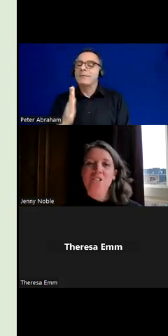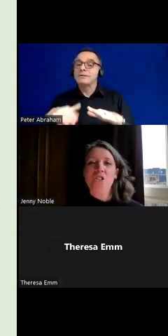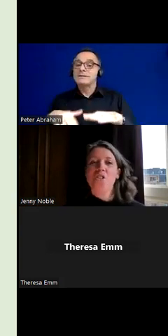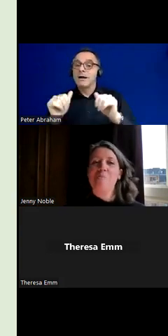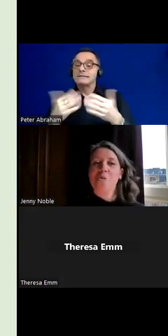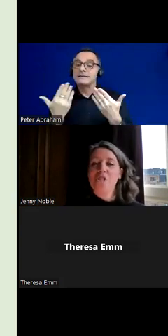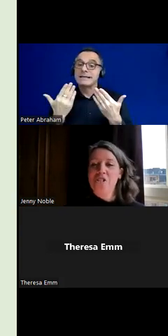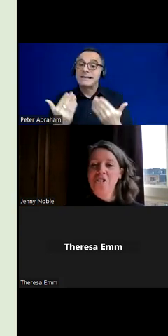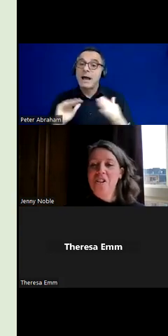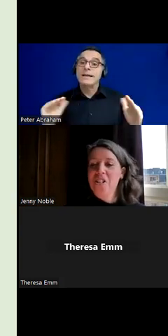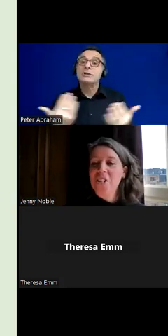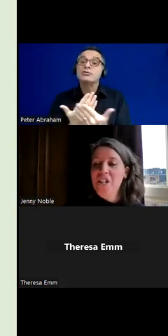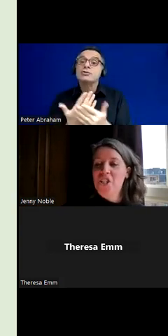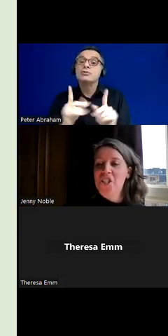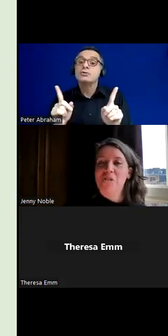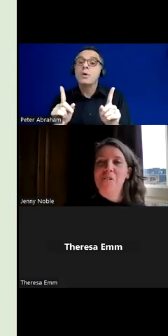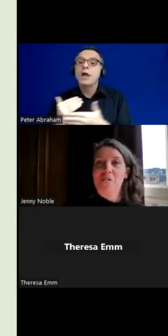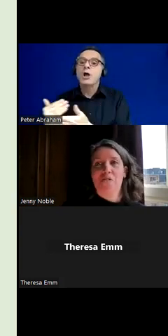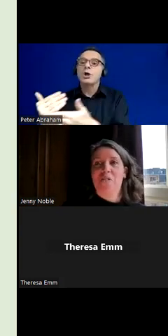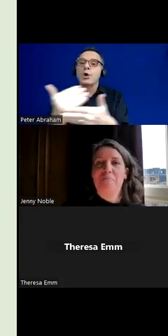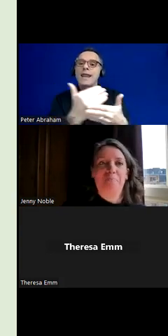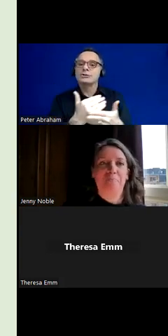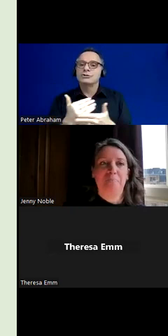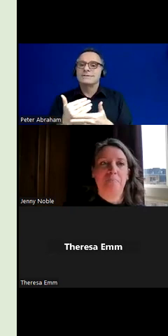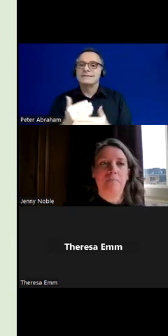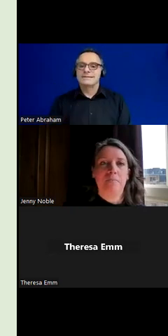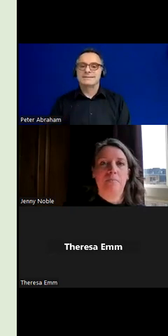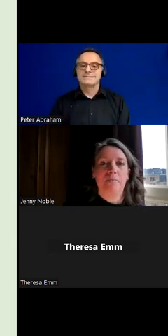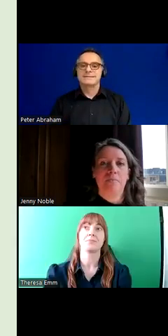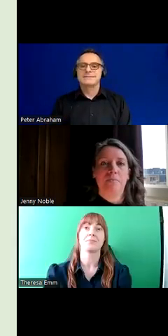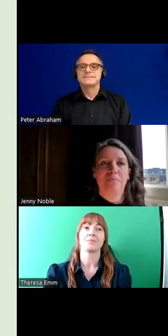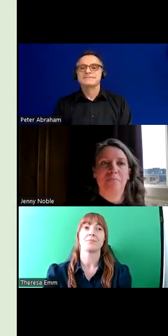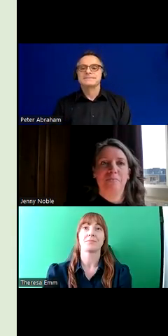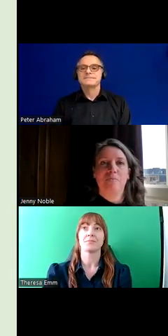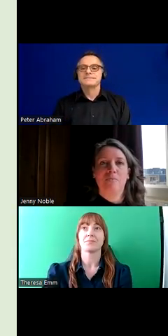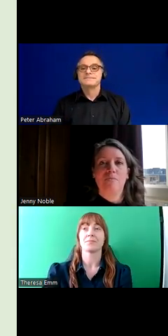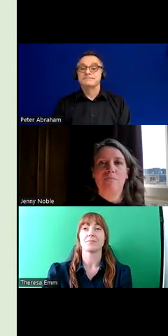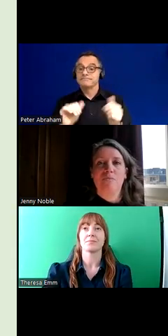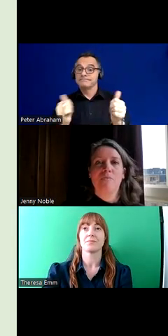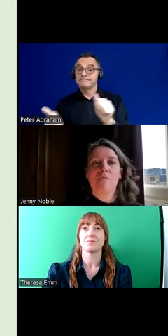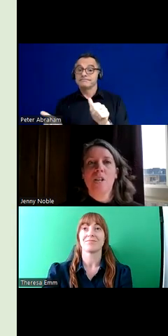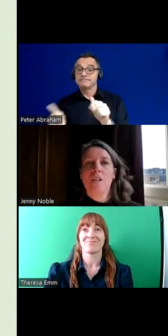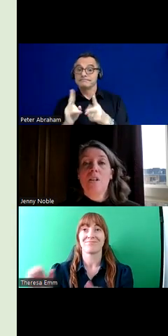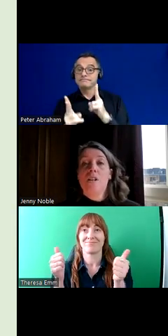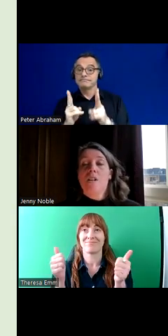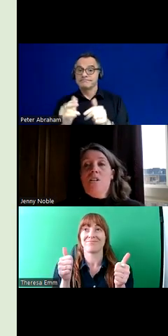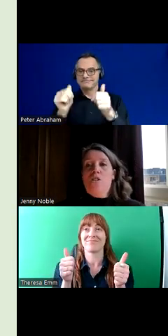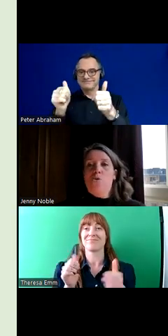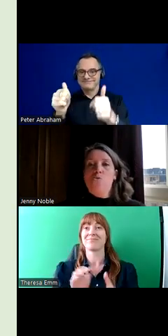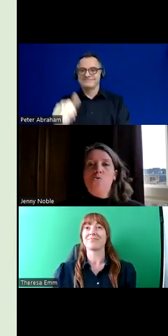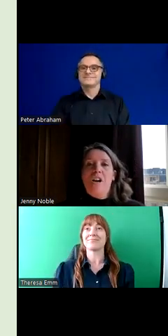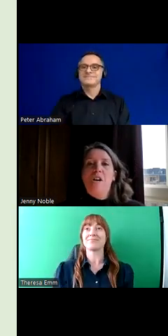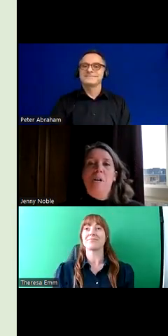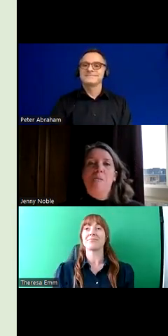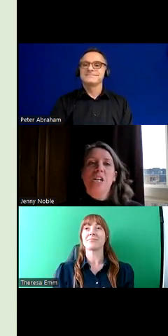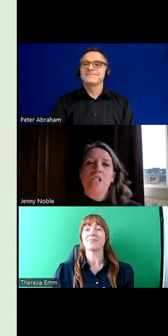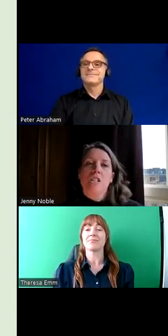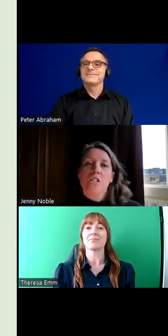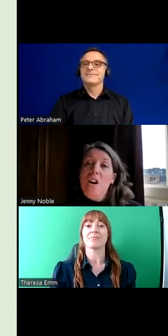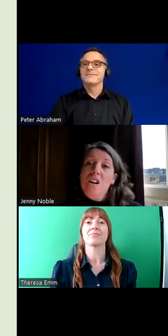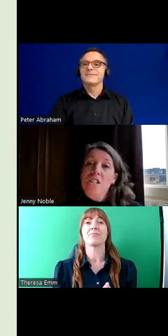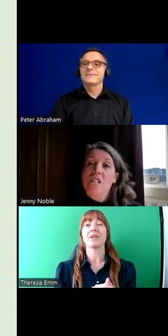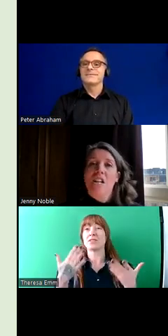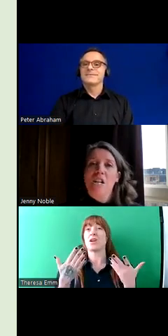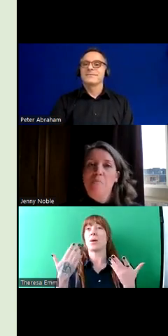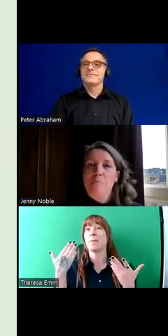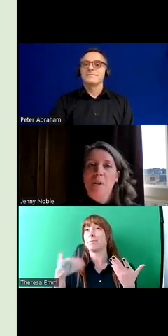introduce you a bit more to the collections themselves. So, as I mentioned at the start,